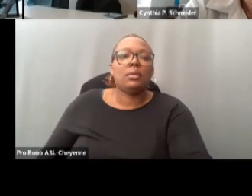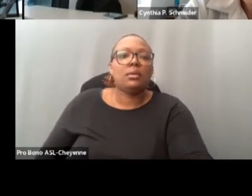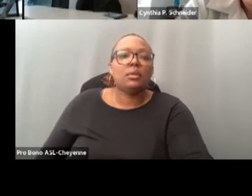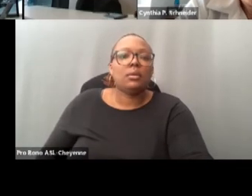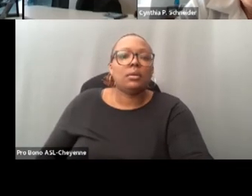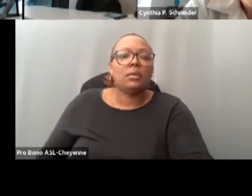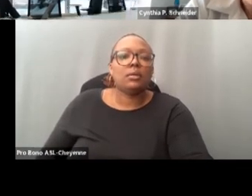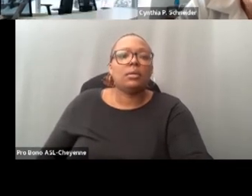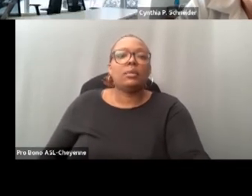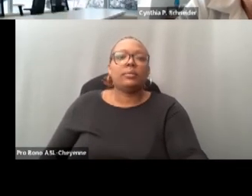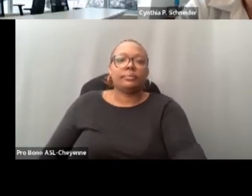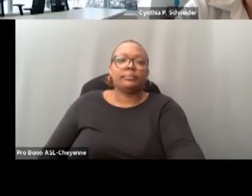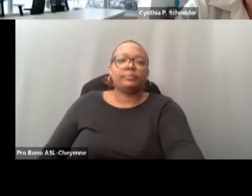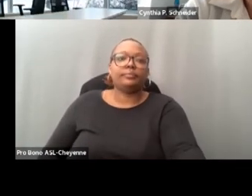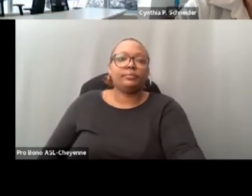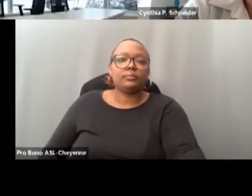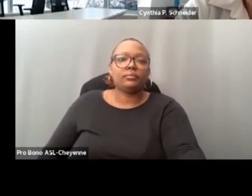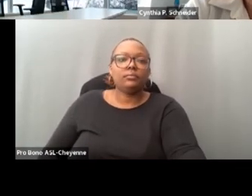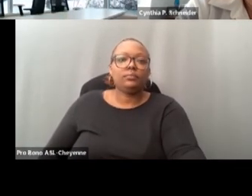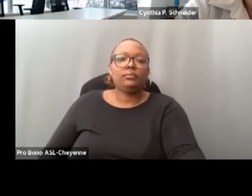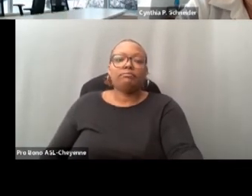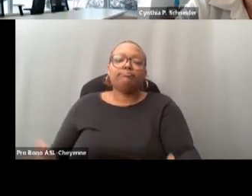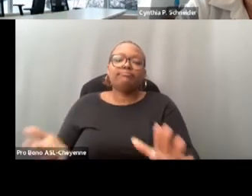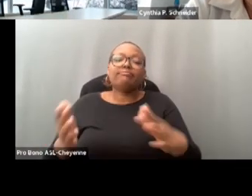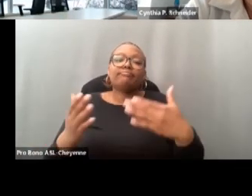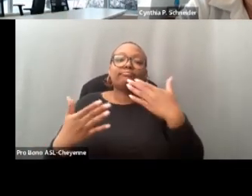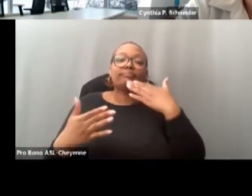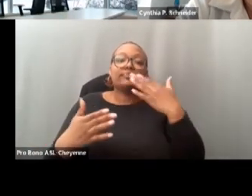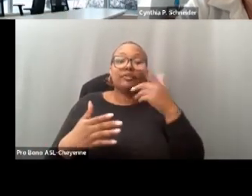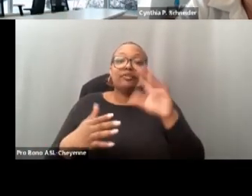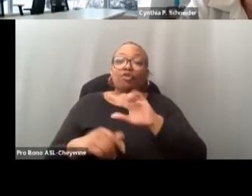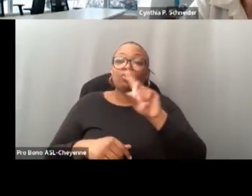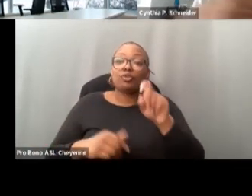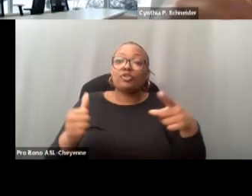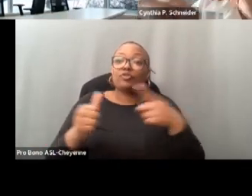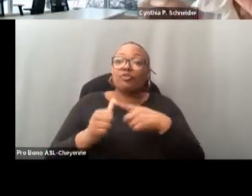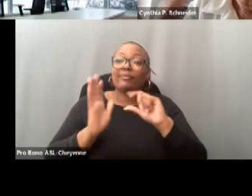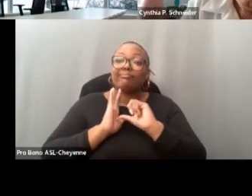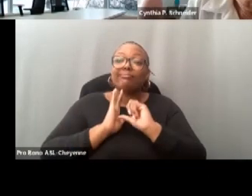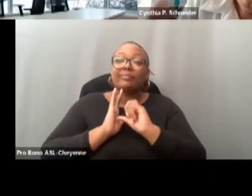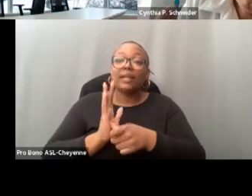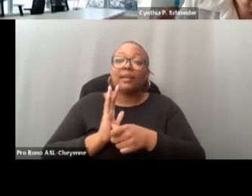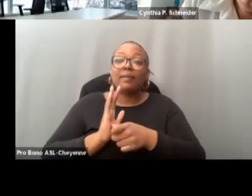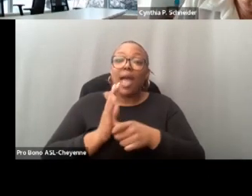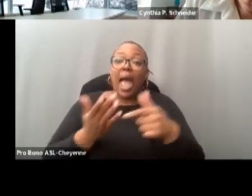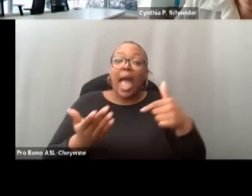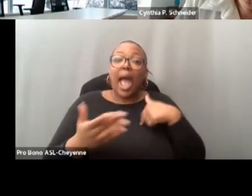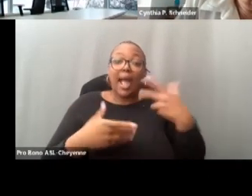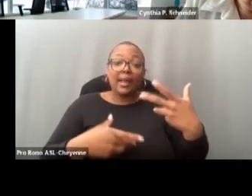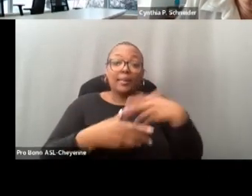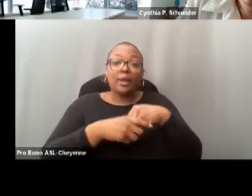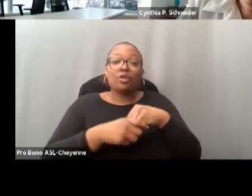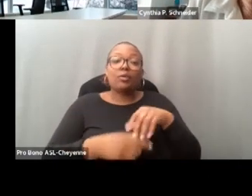First of all, I just, I want to emphasize that, you know, I am part of the Timbuktu Renaissance,